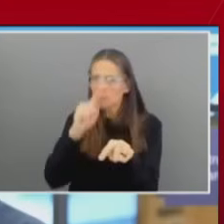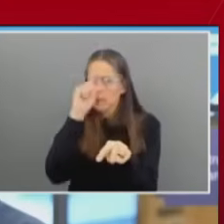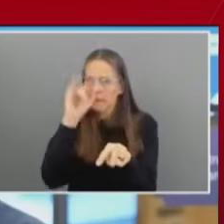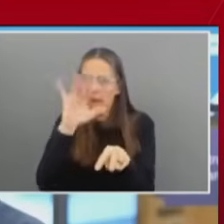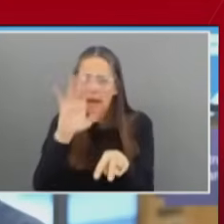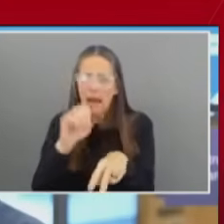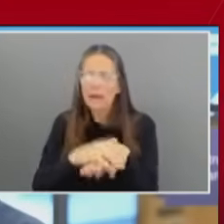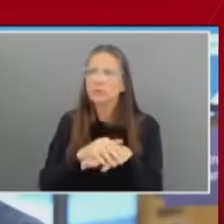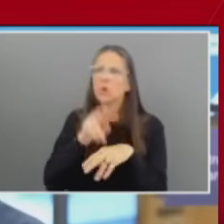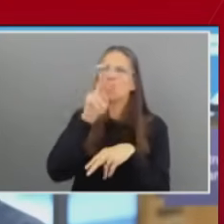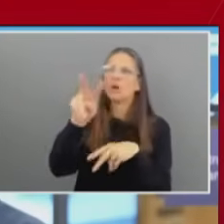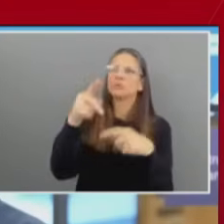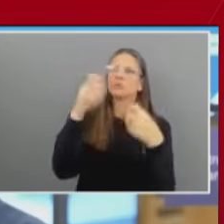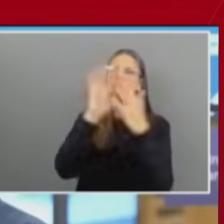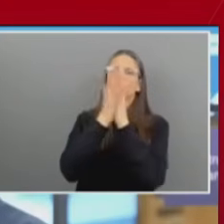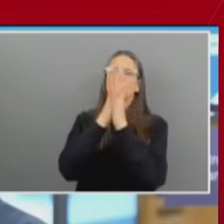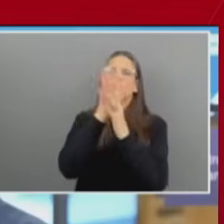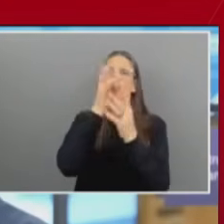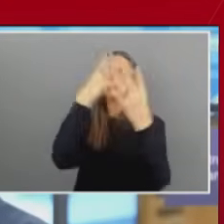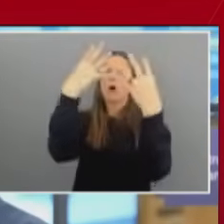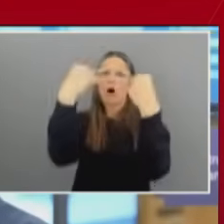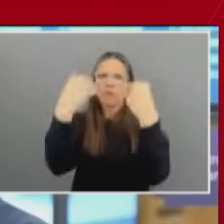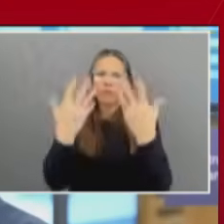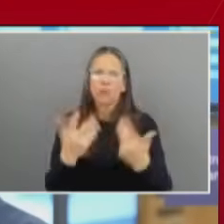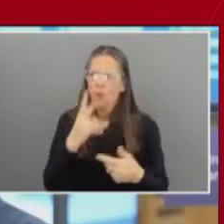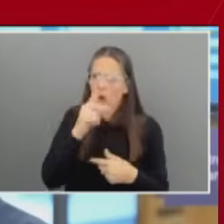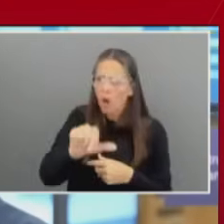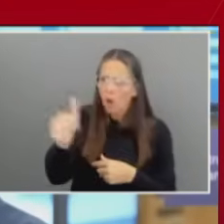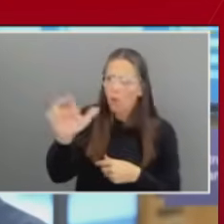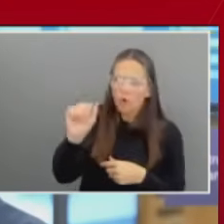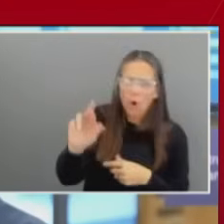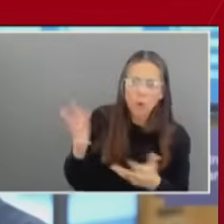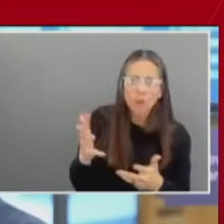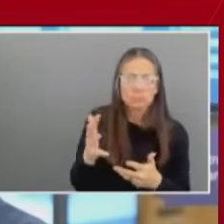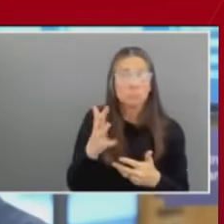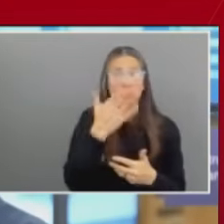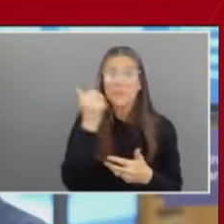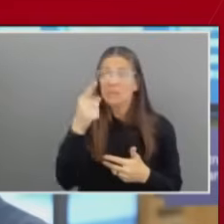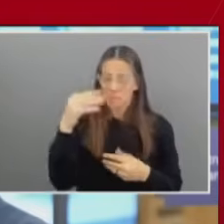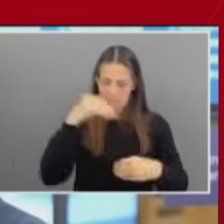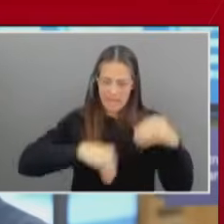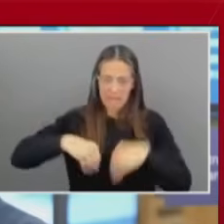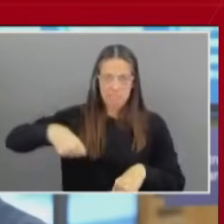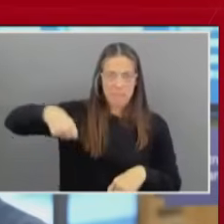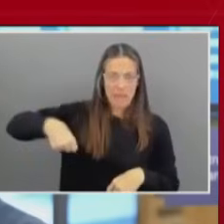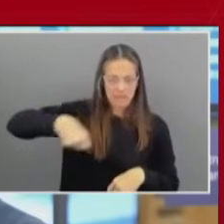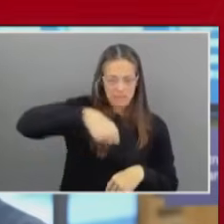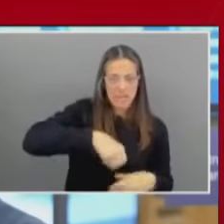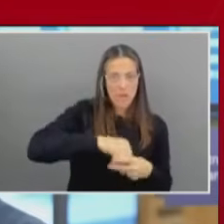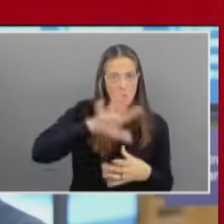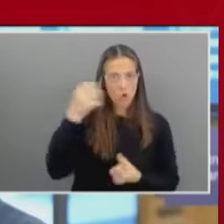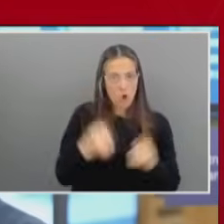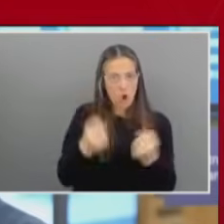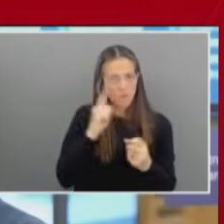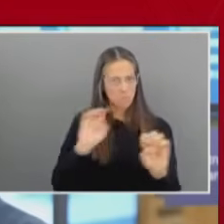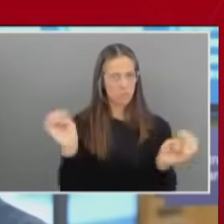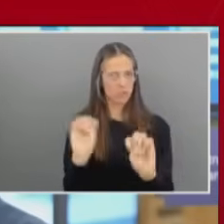WATCH FOR BLACK ICE, FALLING DEBRIS, STRANDED VEHICLES AND DARK TRAFFIC SIGNALS DUE TO POWER OUTAGES.